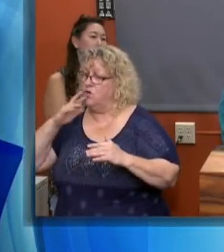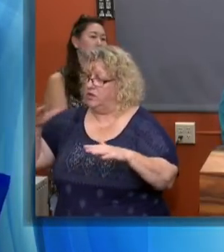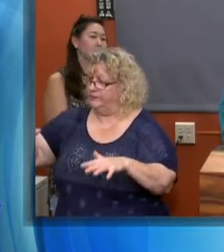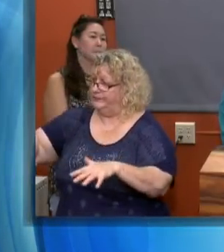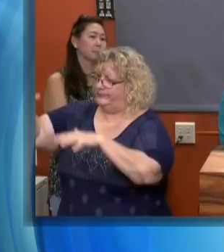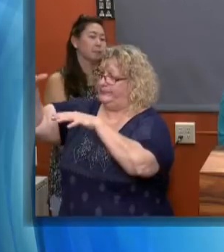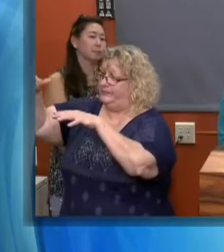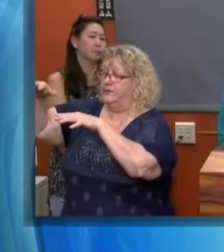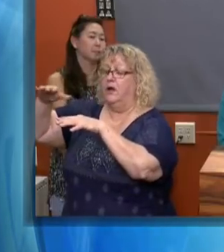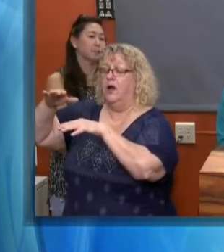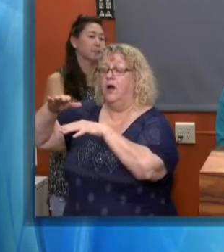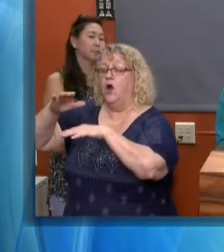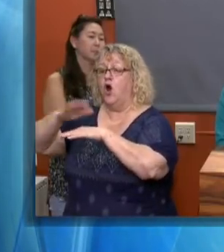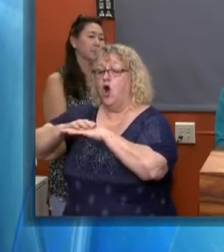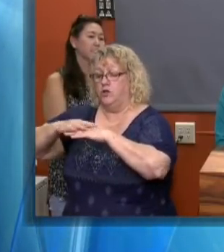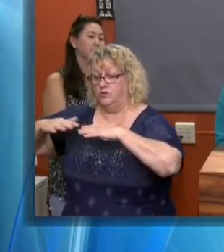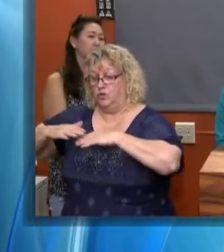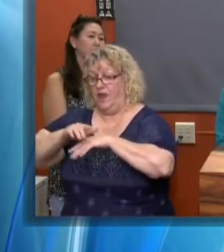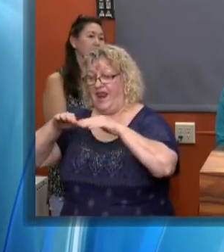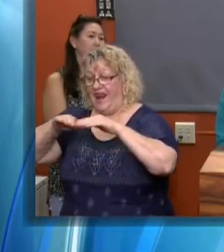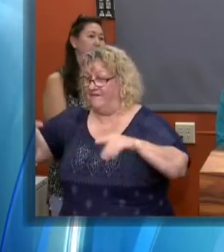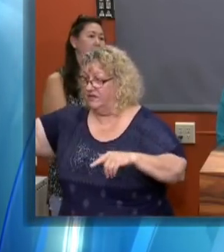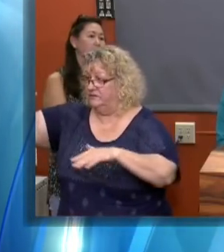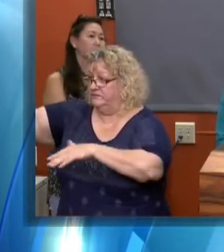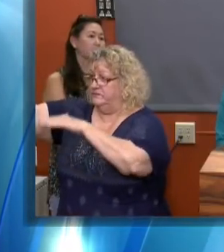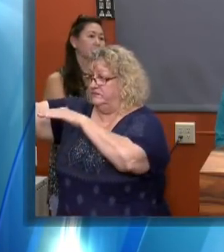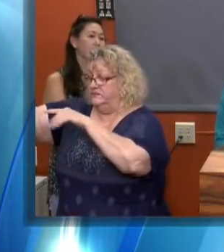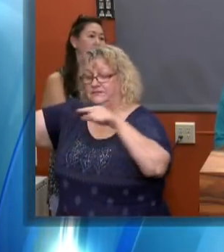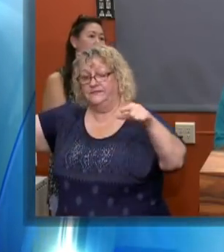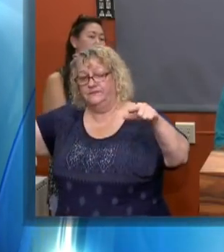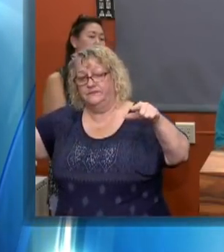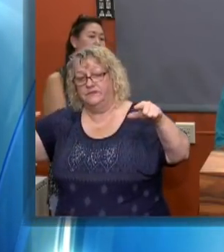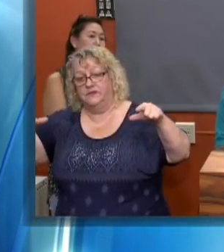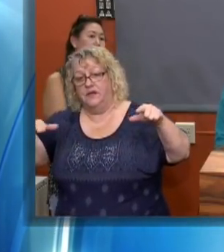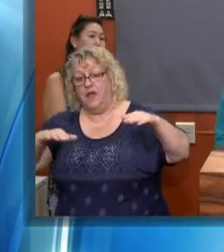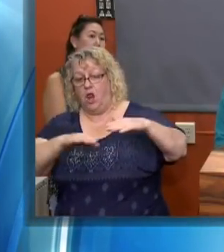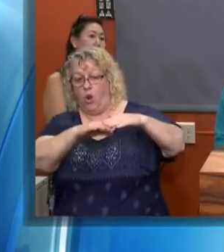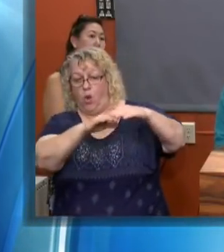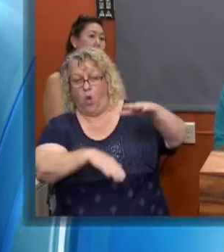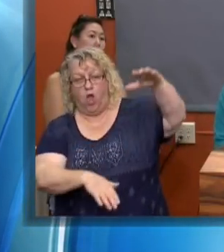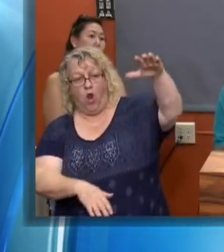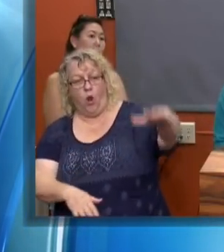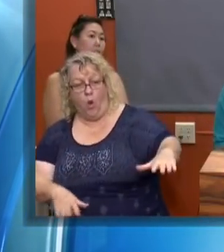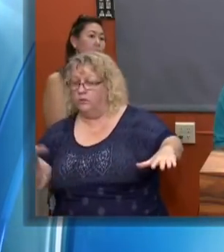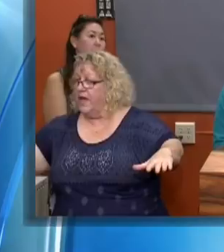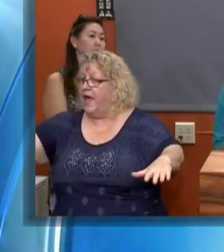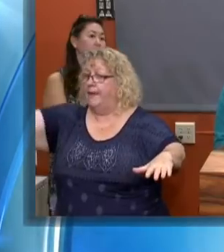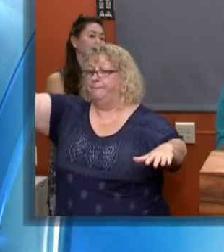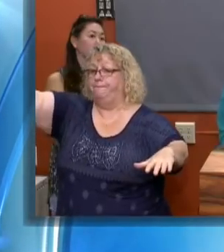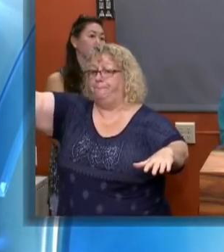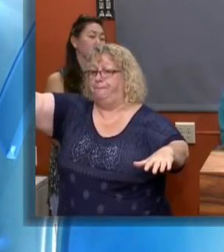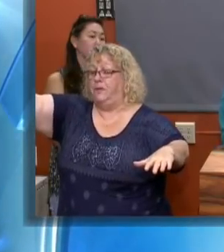BECAUSE RESERVOIR NUMBER 4 IS UP HERE IN TERMS OF ELEVATION ABOVE SEA LEVEL. RESERVOIR NUMBER 1 IS QUITE A